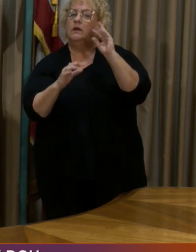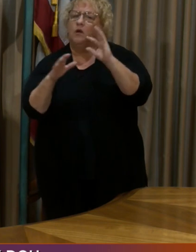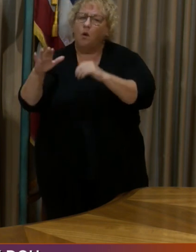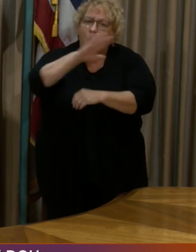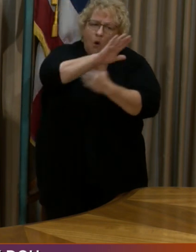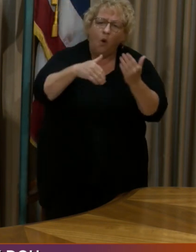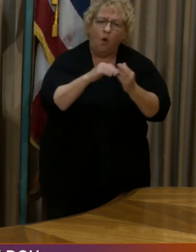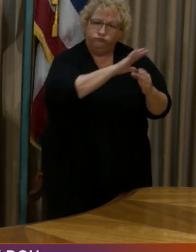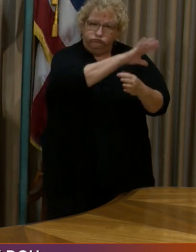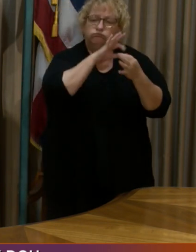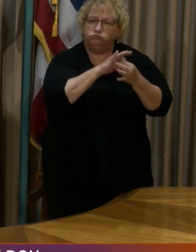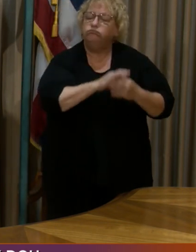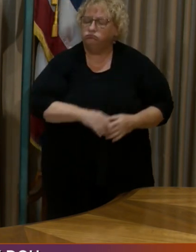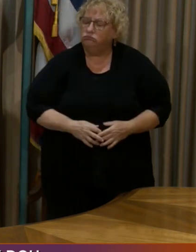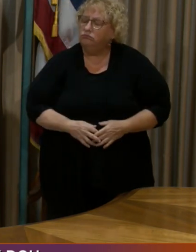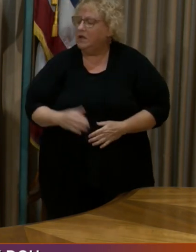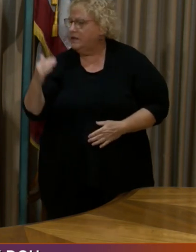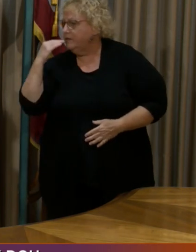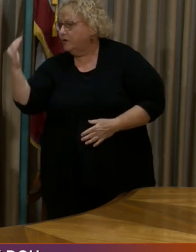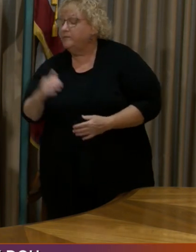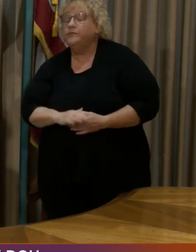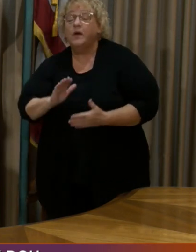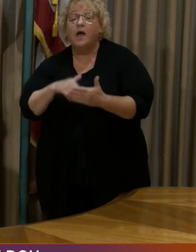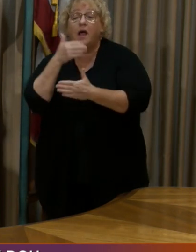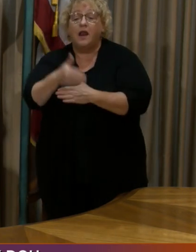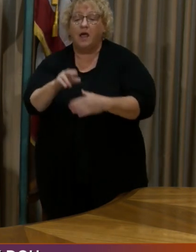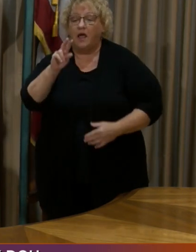THRESHOLDS. IT'S IT'S REALLY LOOKING AT THAT CONTEXT.